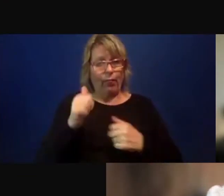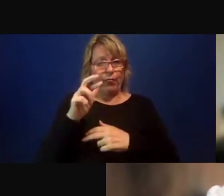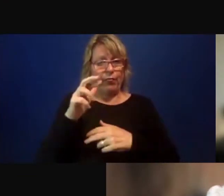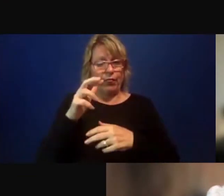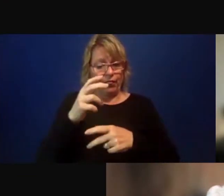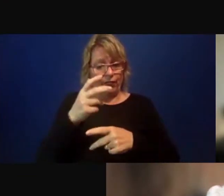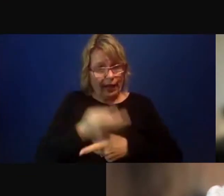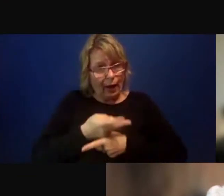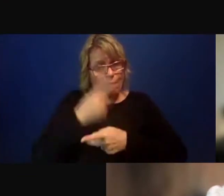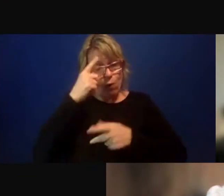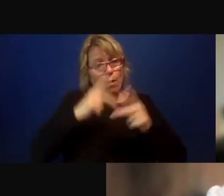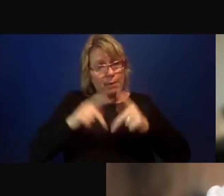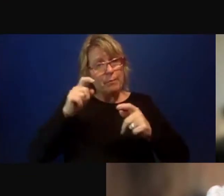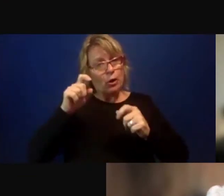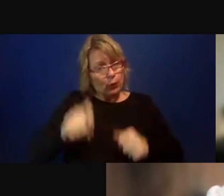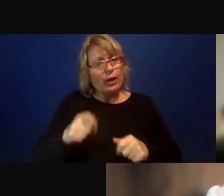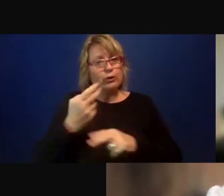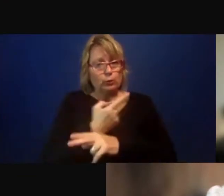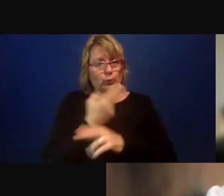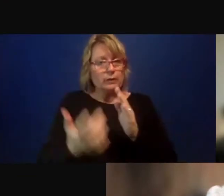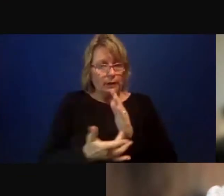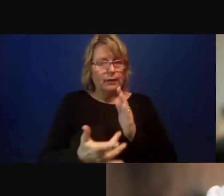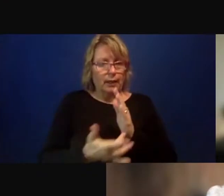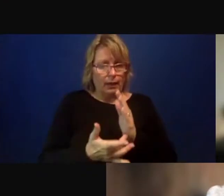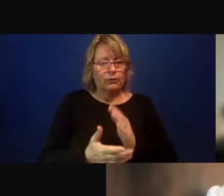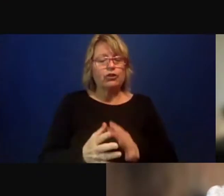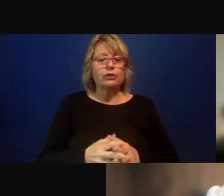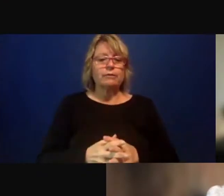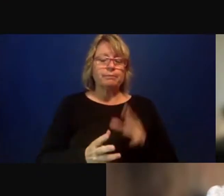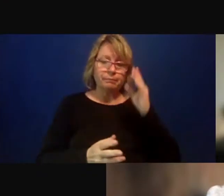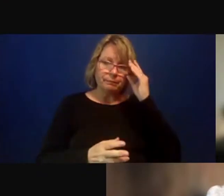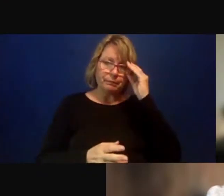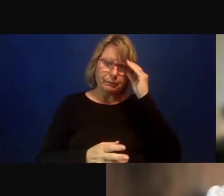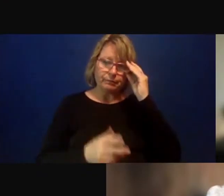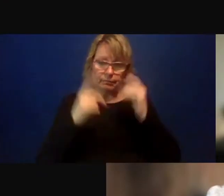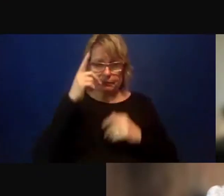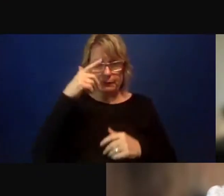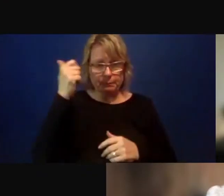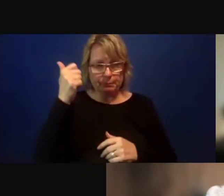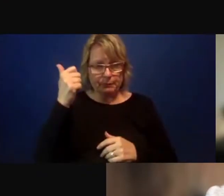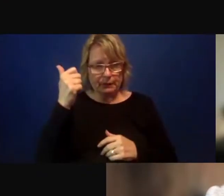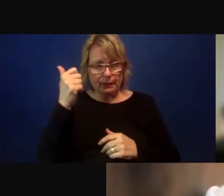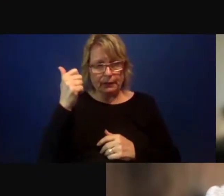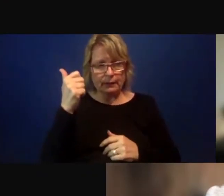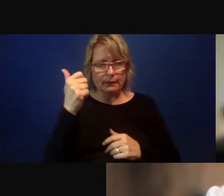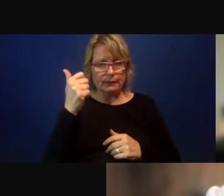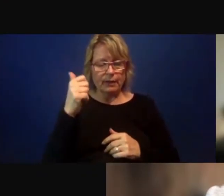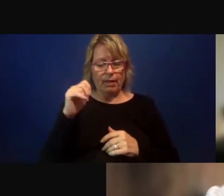to begin to use technology. Because of that decision,